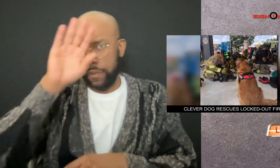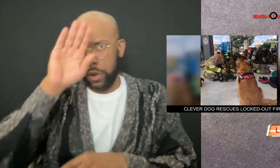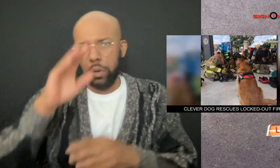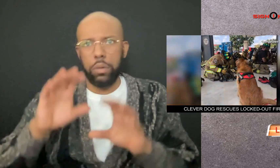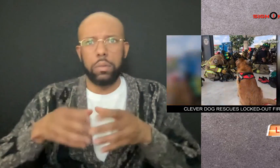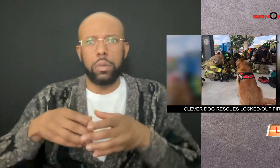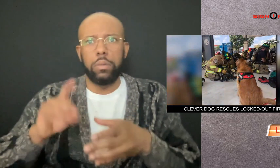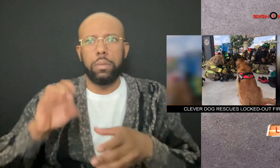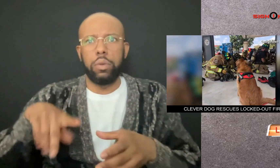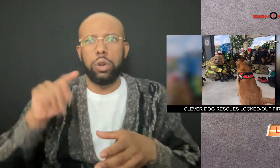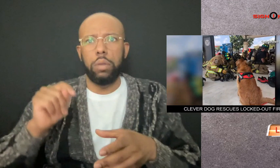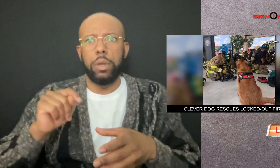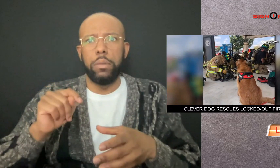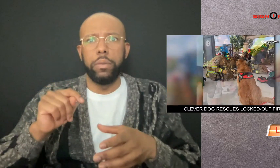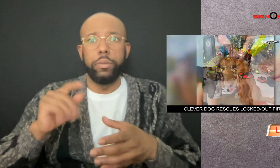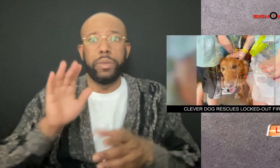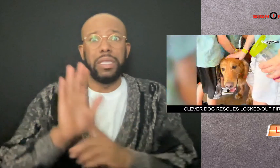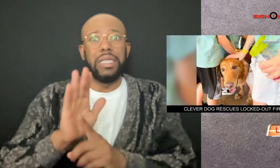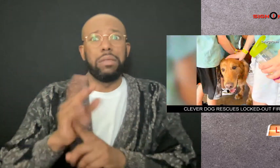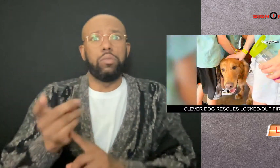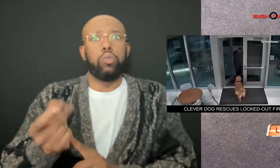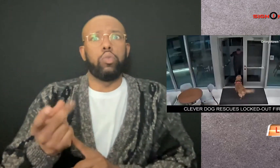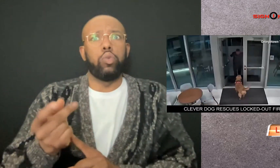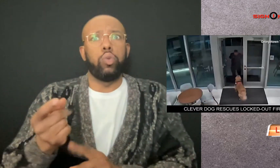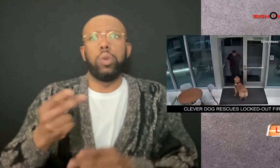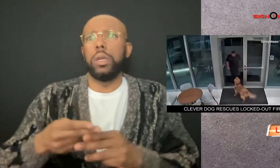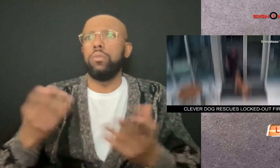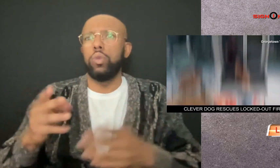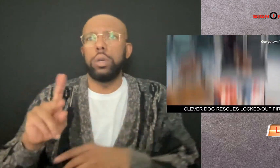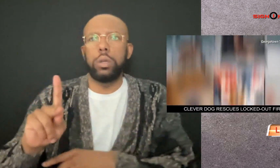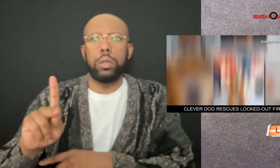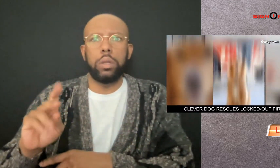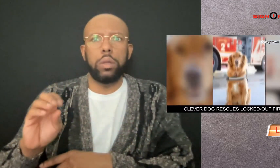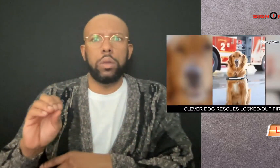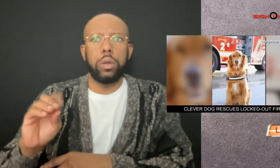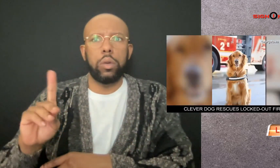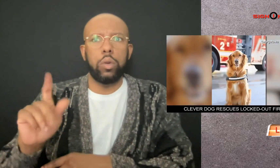in Texas the Georgetown fire department's golden retriever Koda